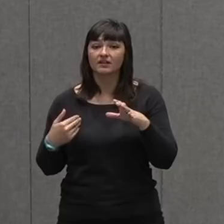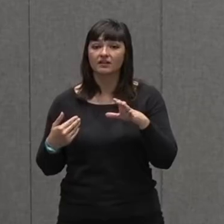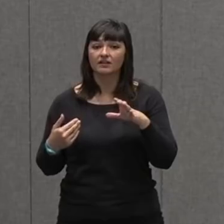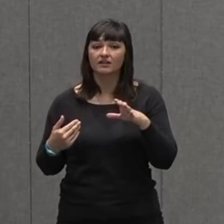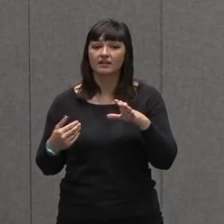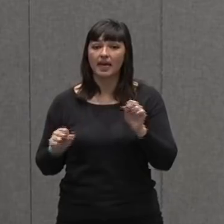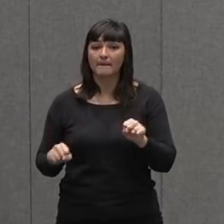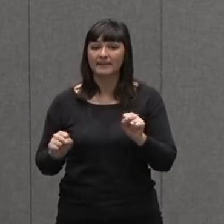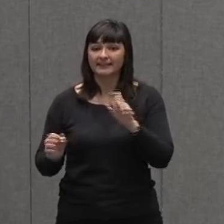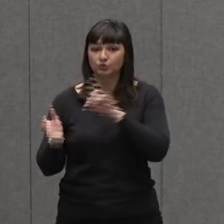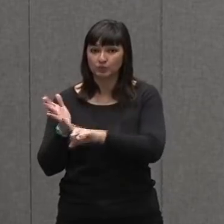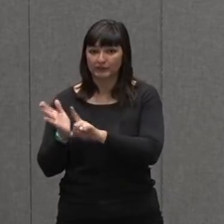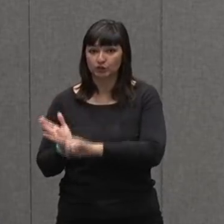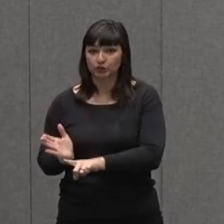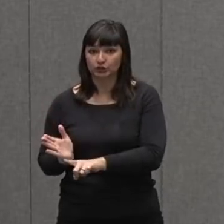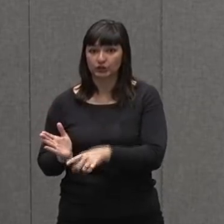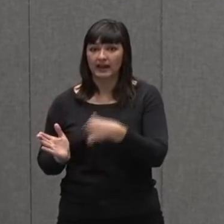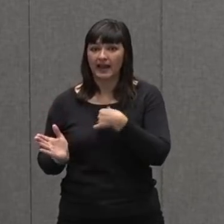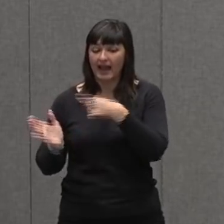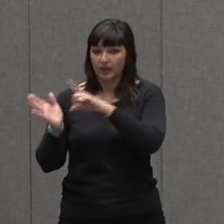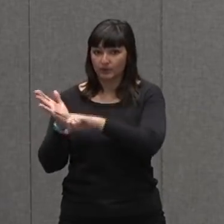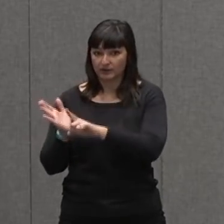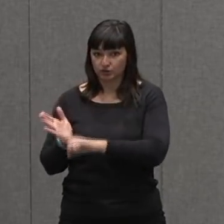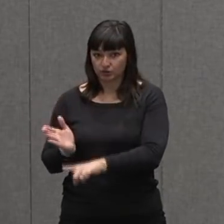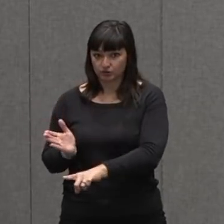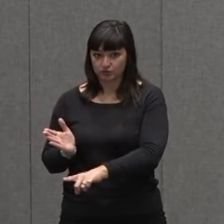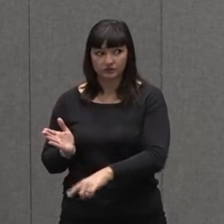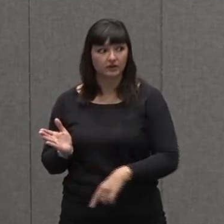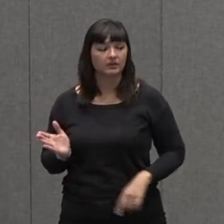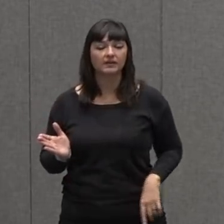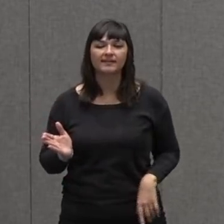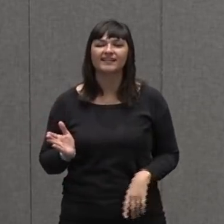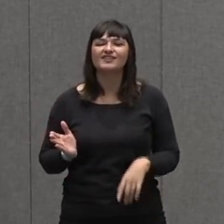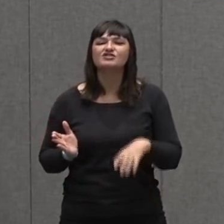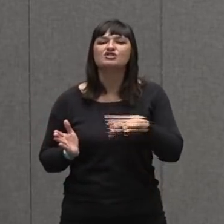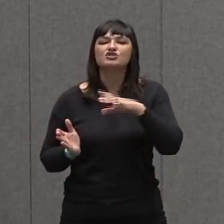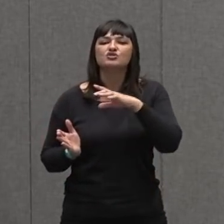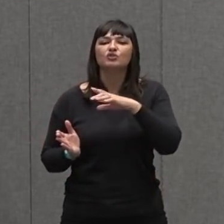dry spell is a phrase that means the same as drought.